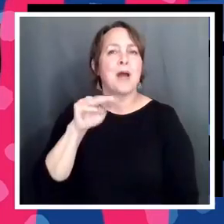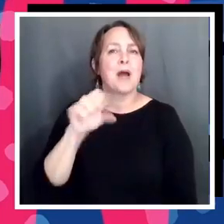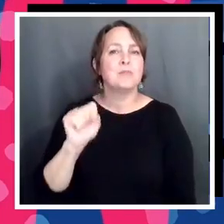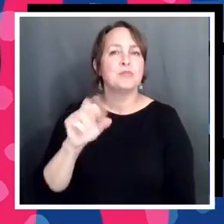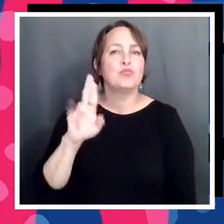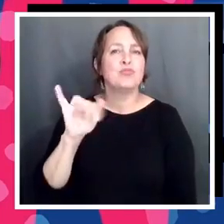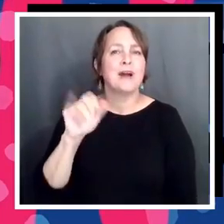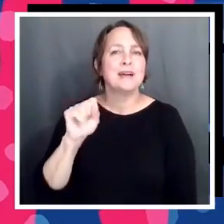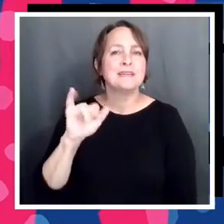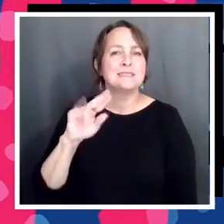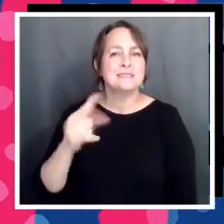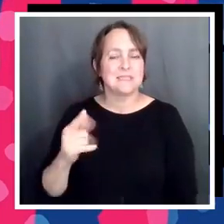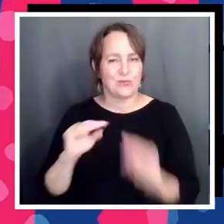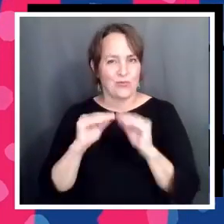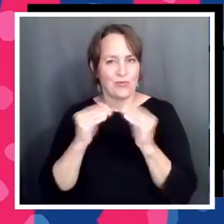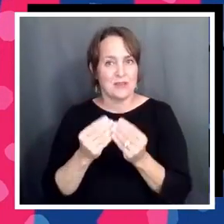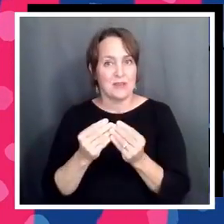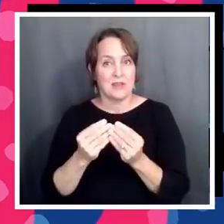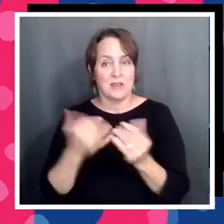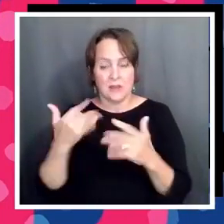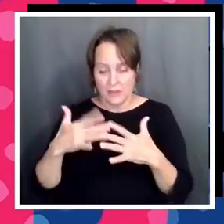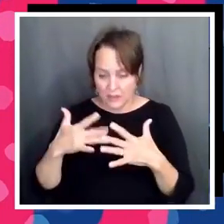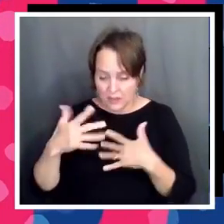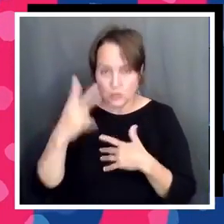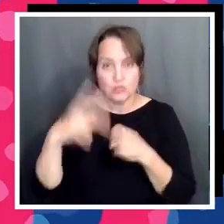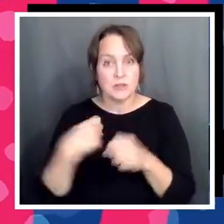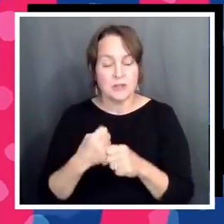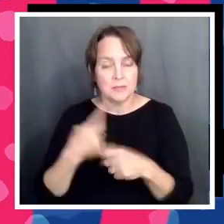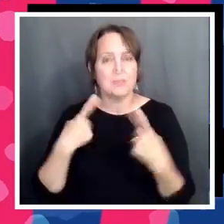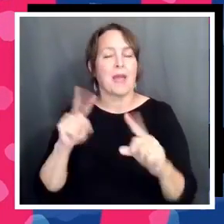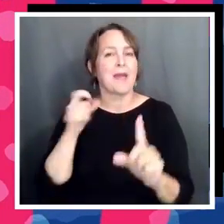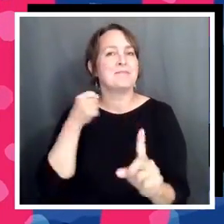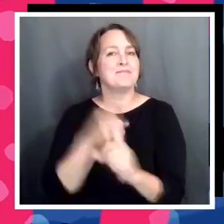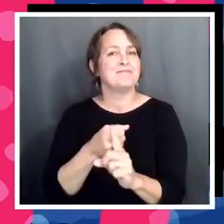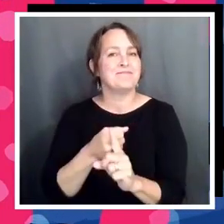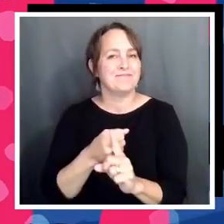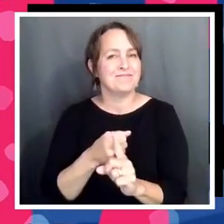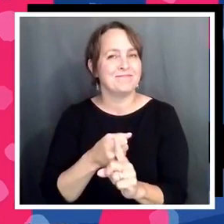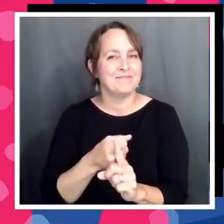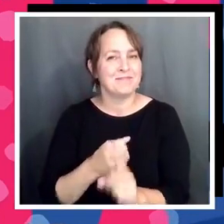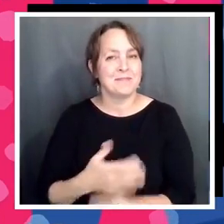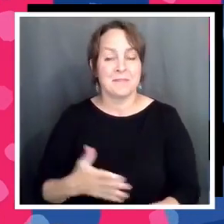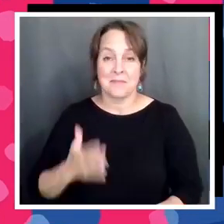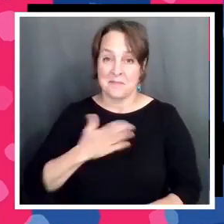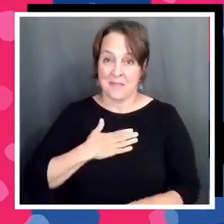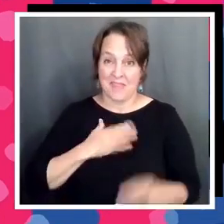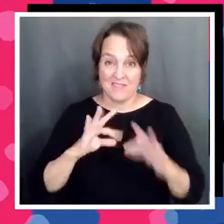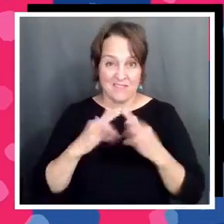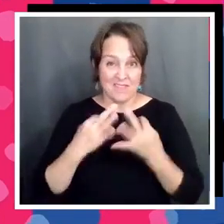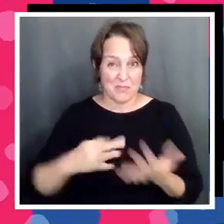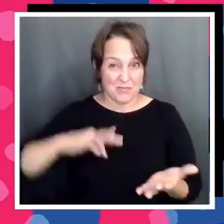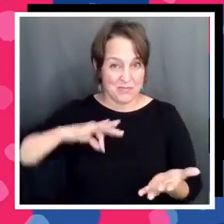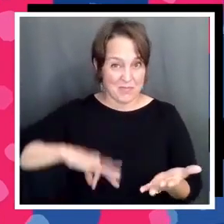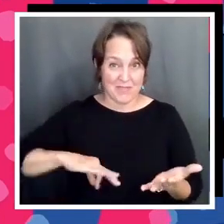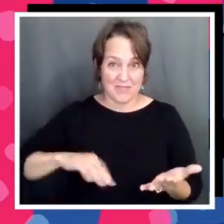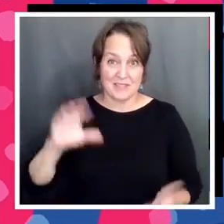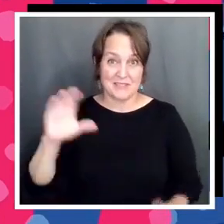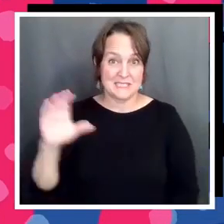ON HELPING TO EXPAND THE CHILD